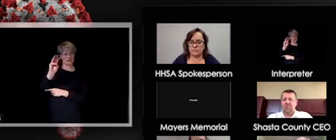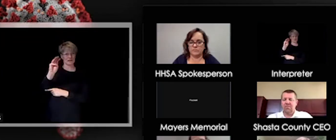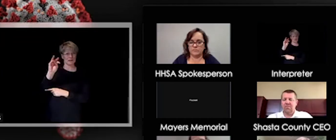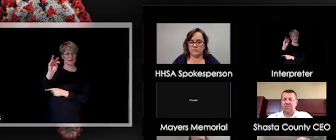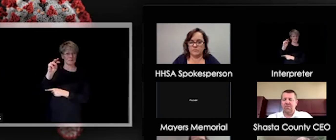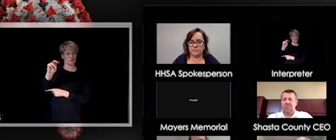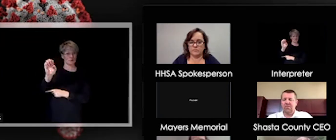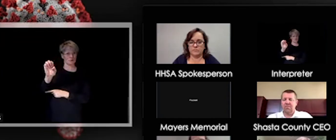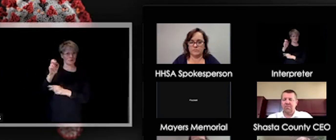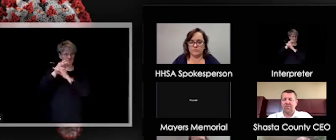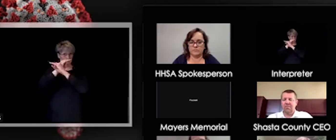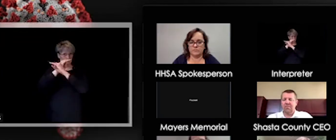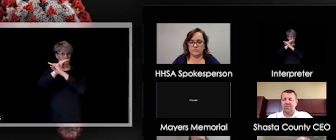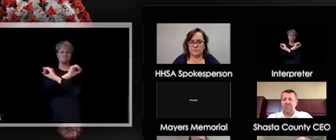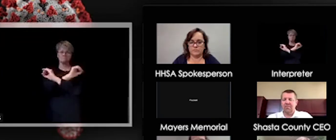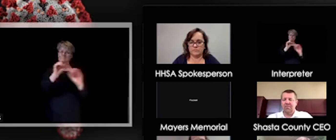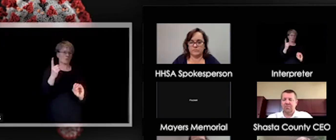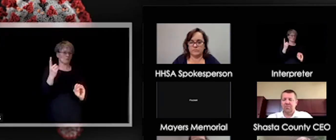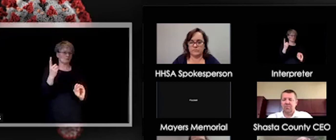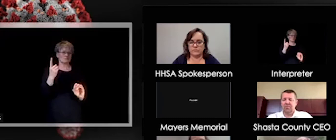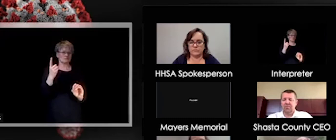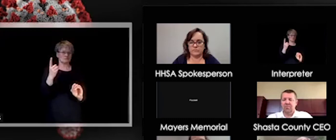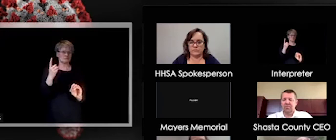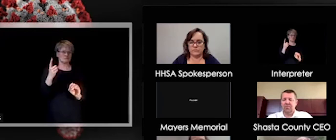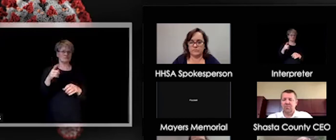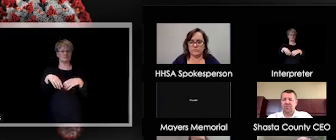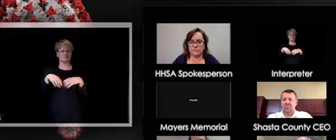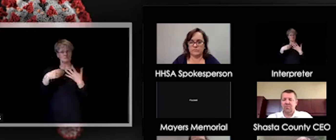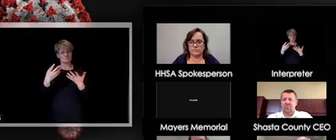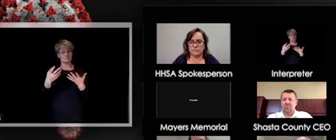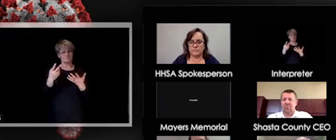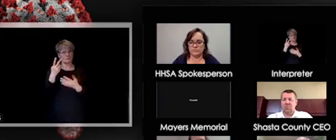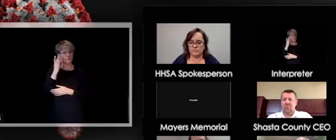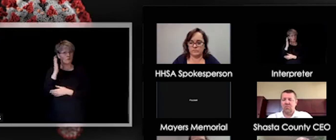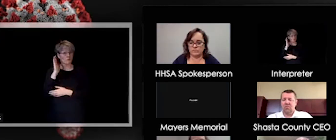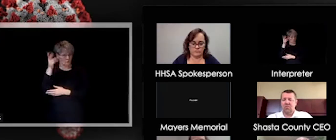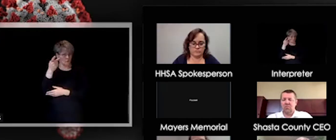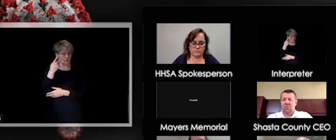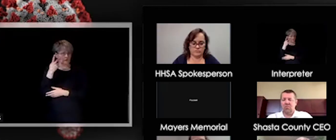on the scenario or the situation where that happens we’re going to see cases. I think